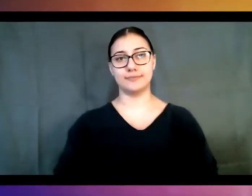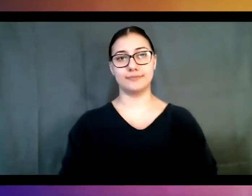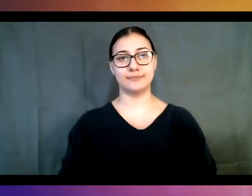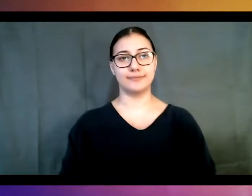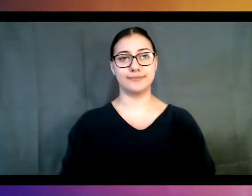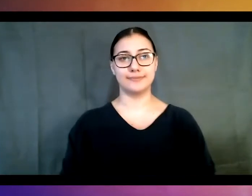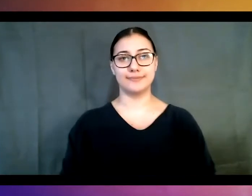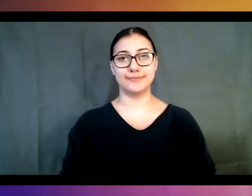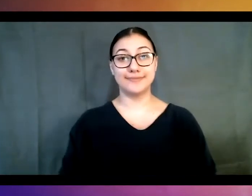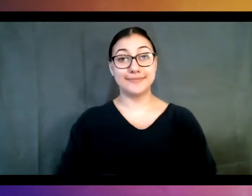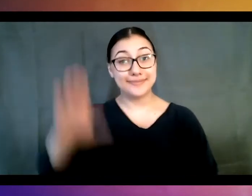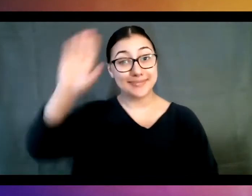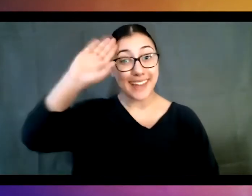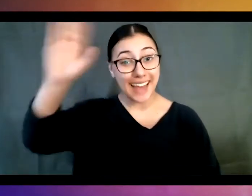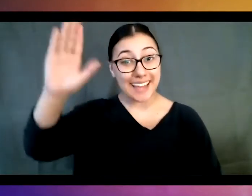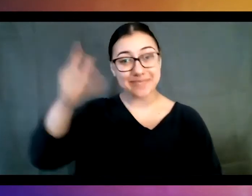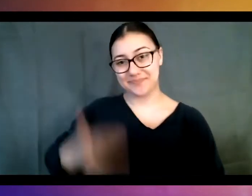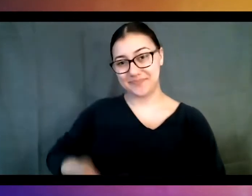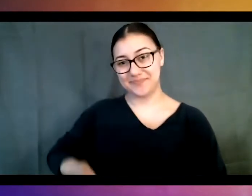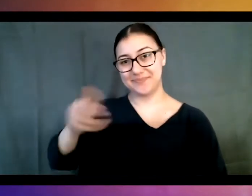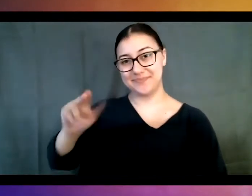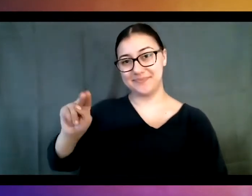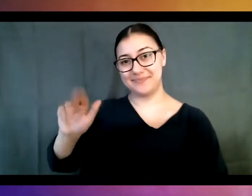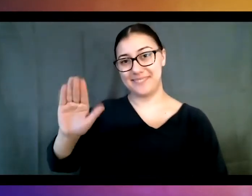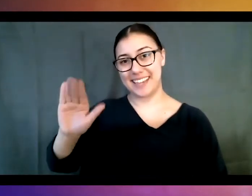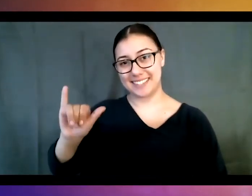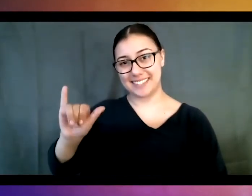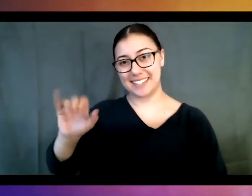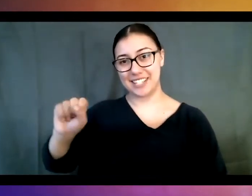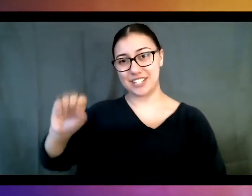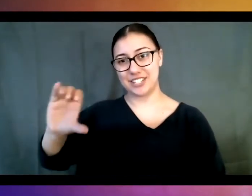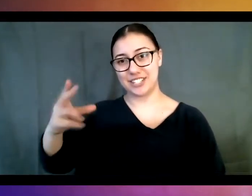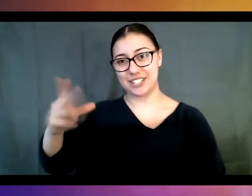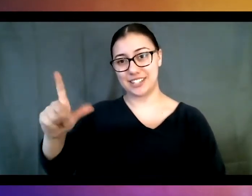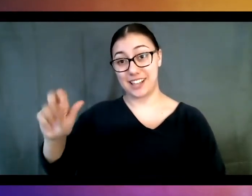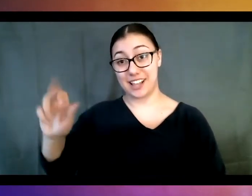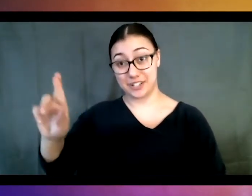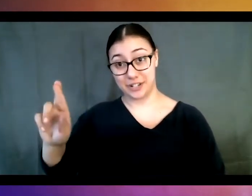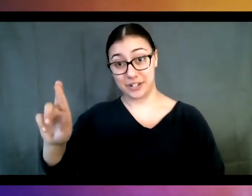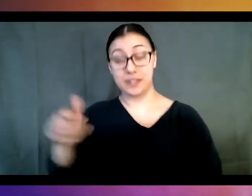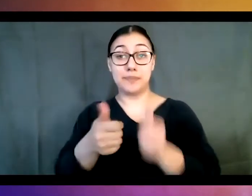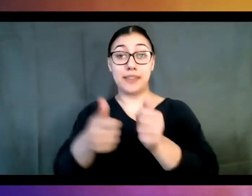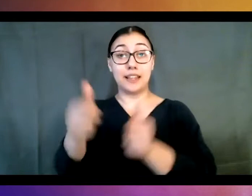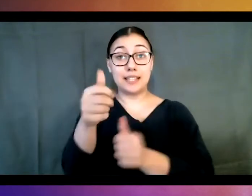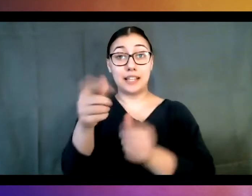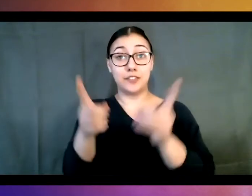Hi, I'm Nancy Schlachter Executive Director of the Cambridge Human Rights Commission.